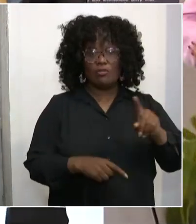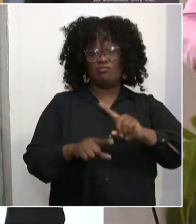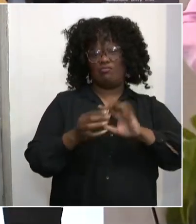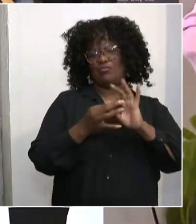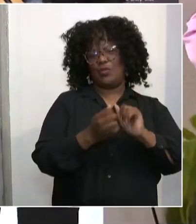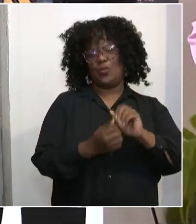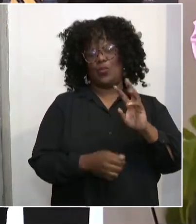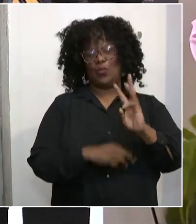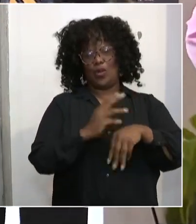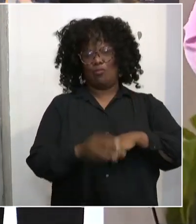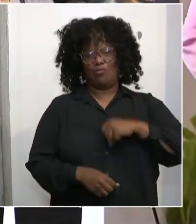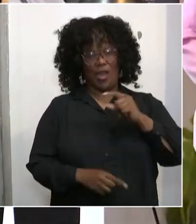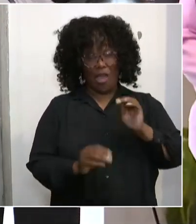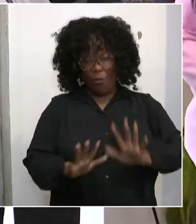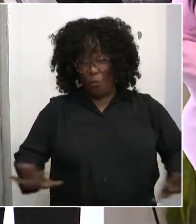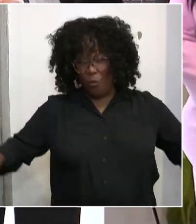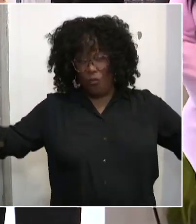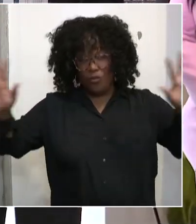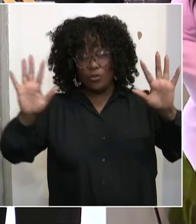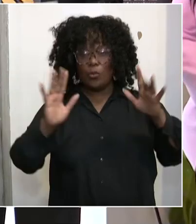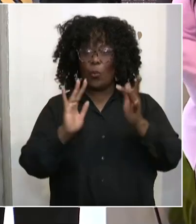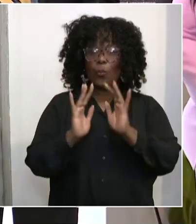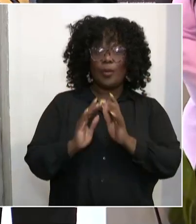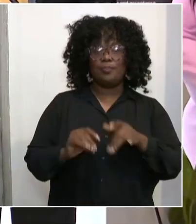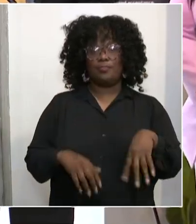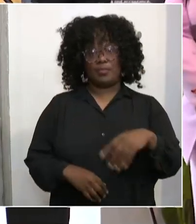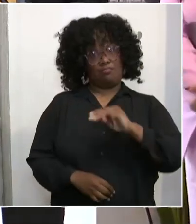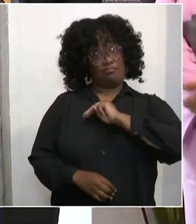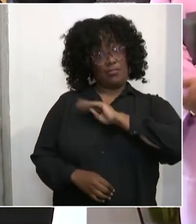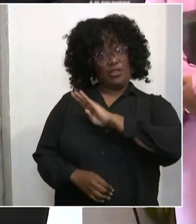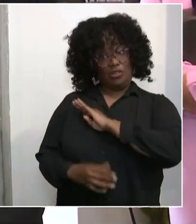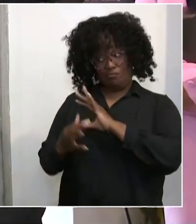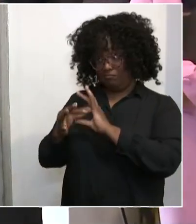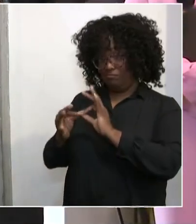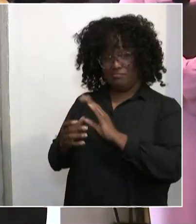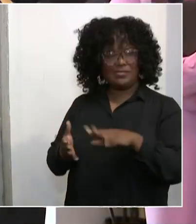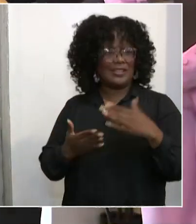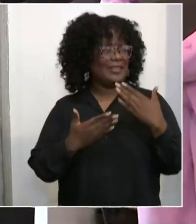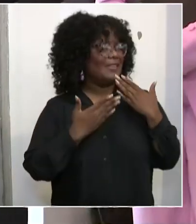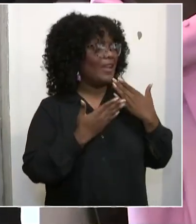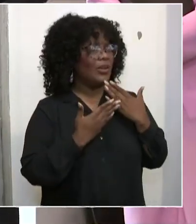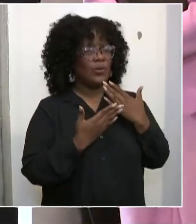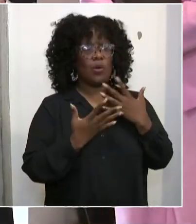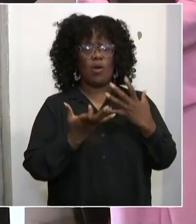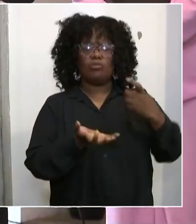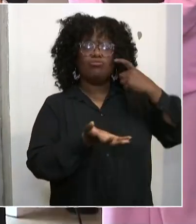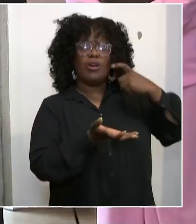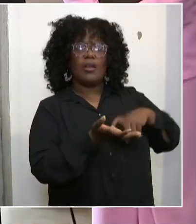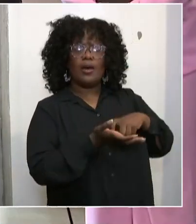Thank you and uh I do wanna acknowledge some other folks who are uh standing with us